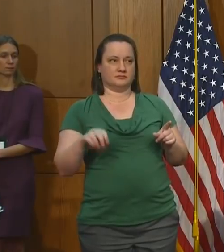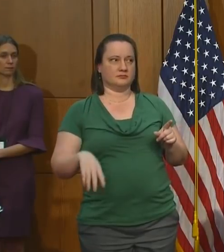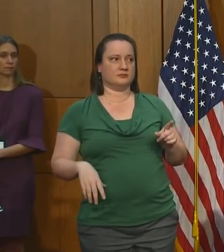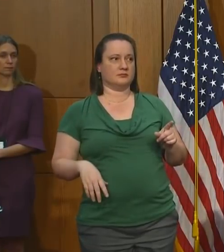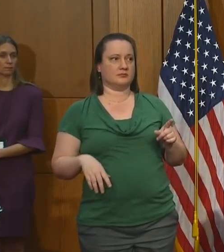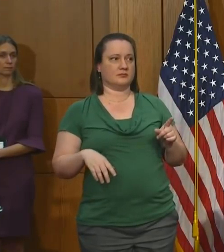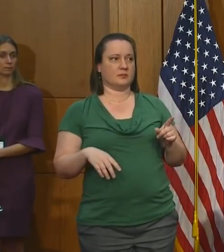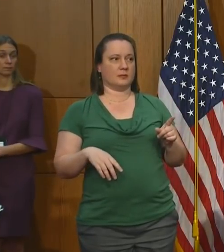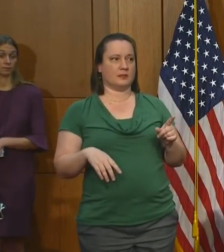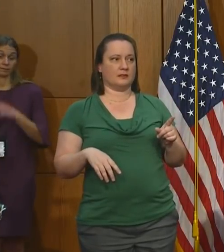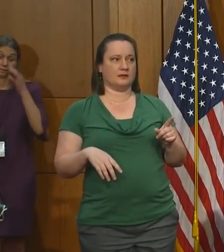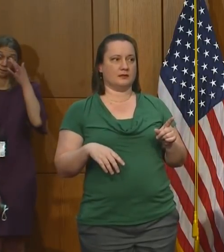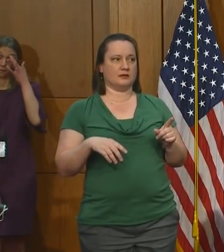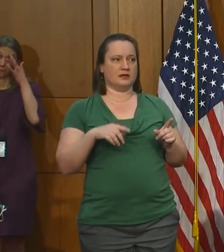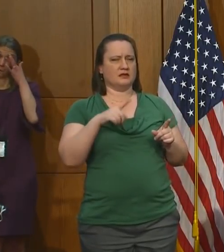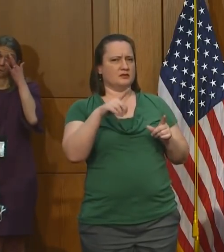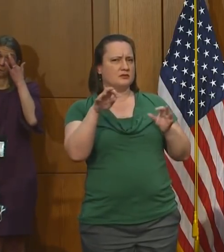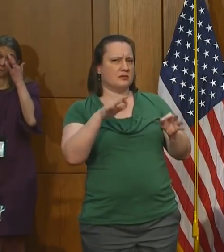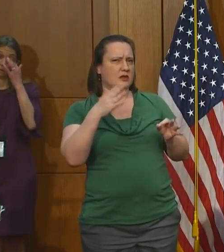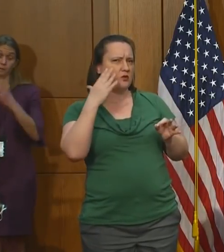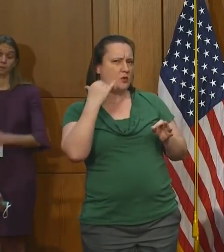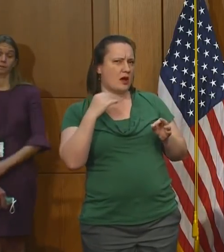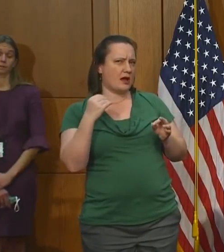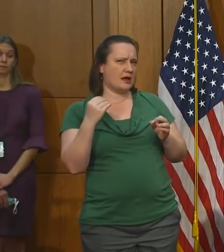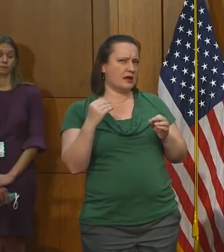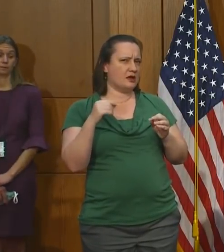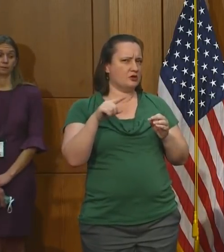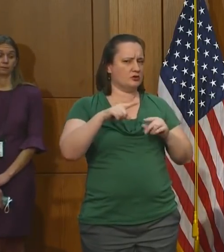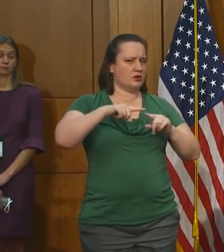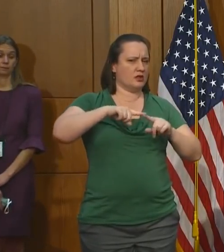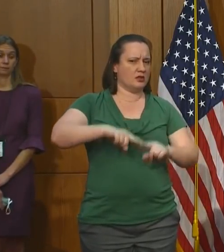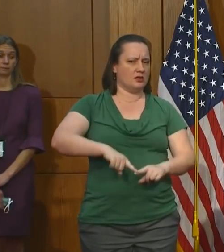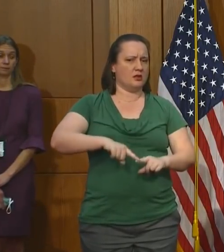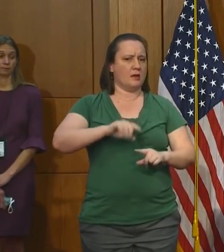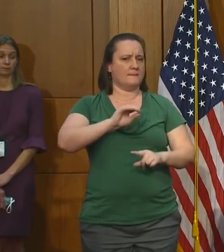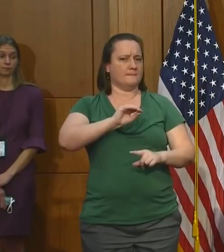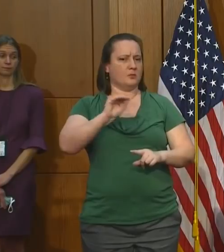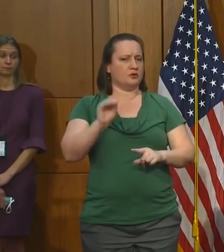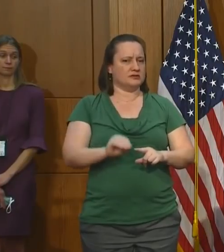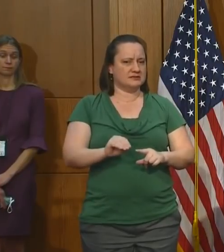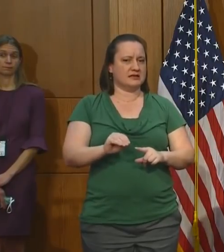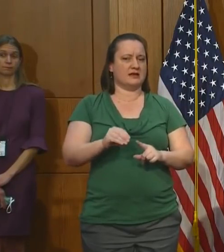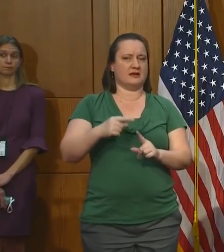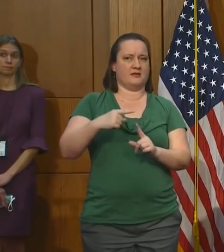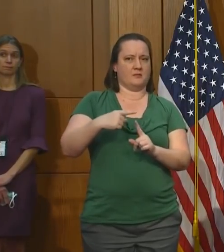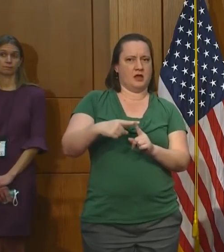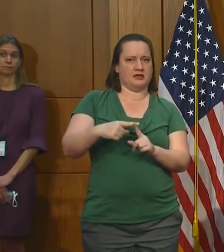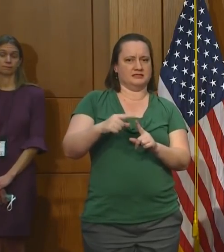PHASE ONE THAT WILL ALLOW AN- OUTSIDE DINING. ON YES. EXPLAIN MORE ABOUT WHY YOU'RE RELYING